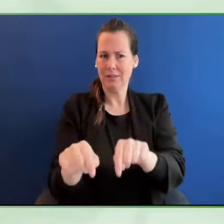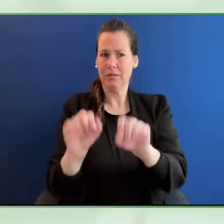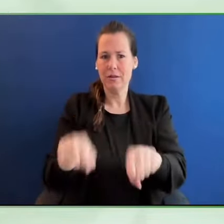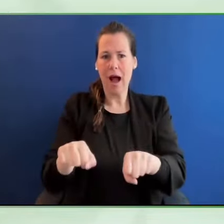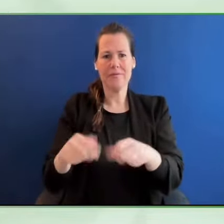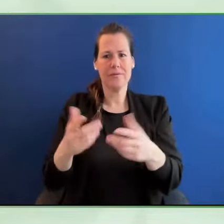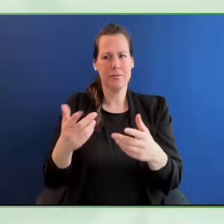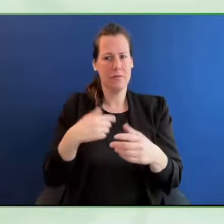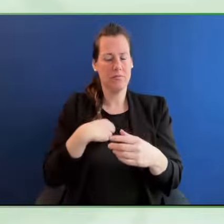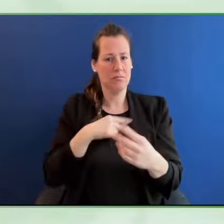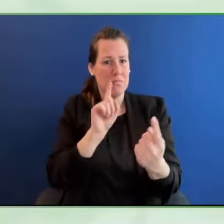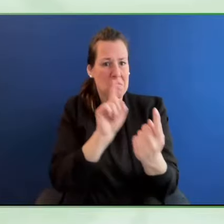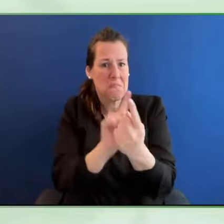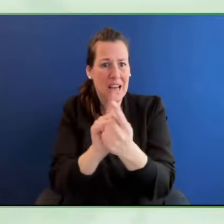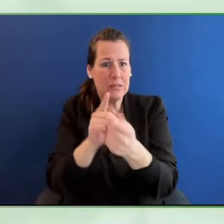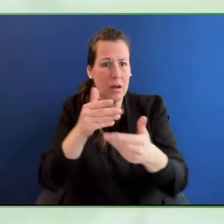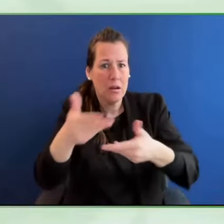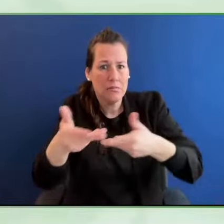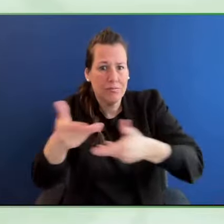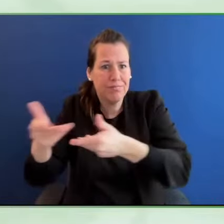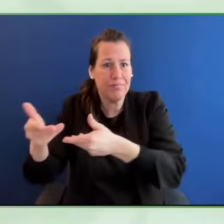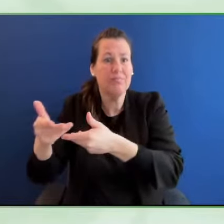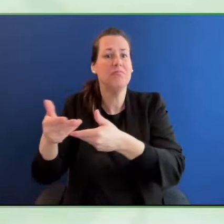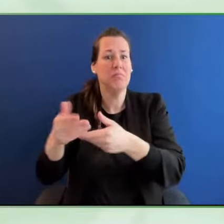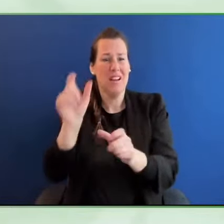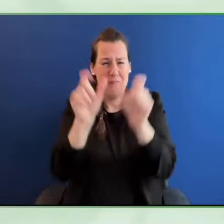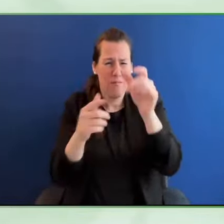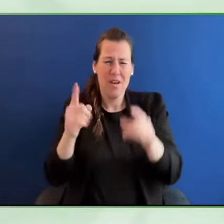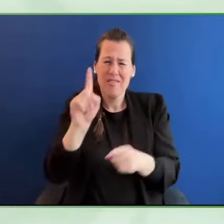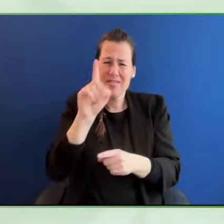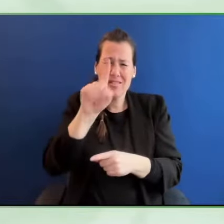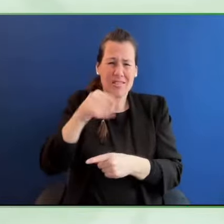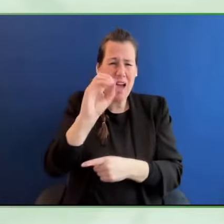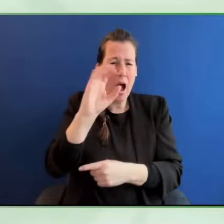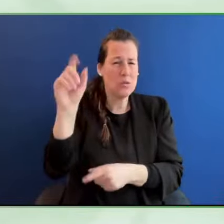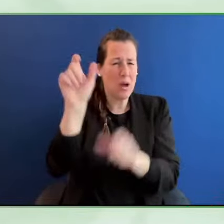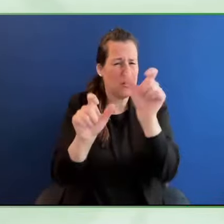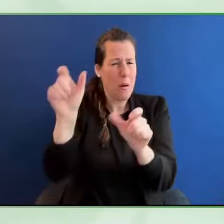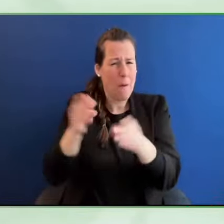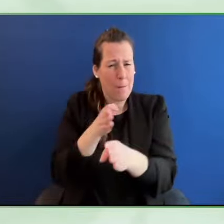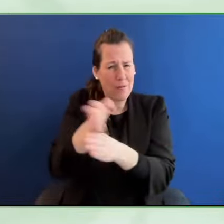Quite often people anything about Brussels, they don't thing about social policy,